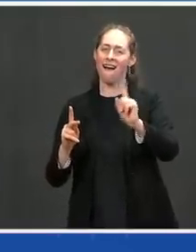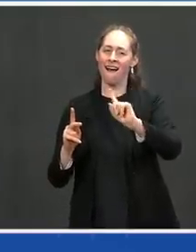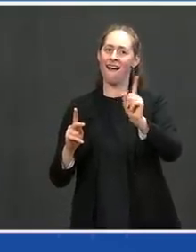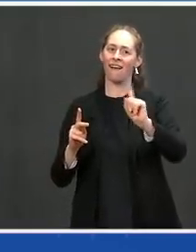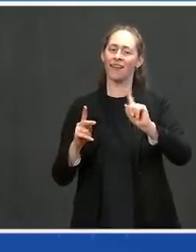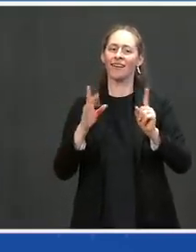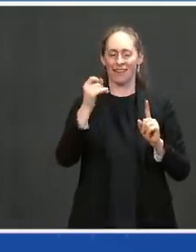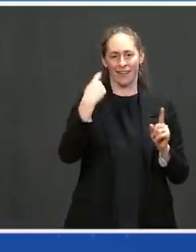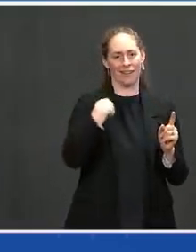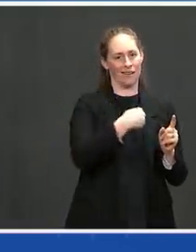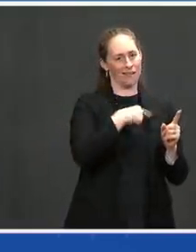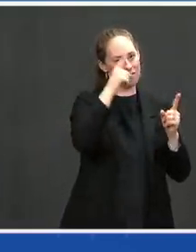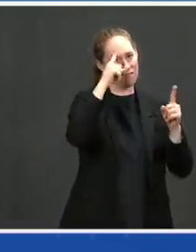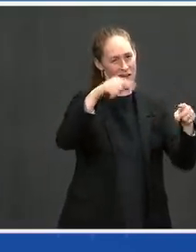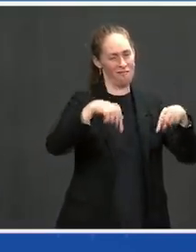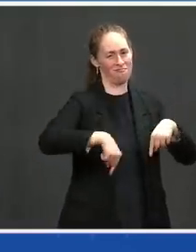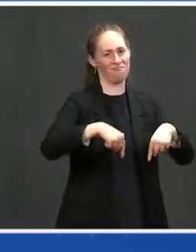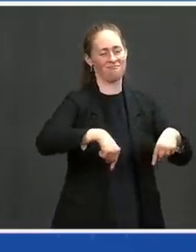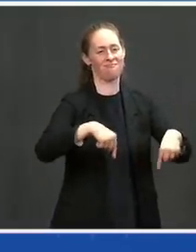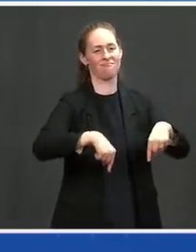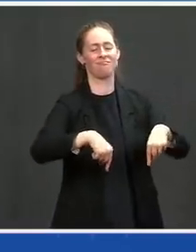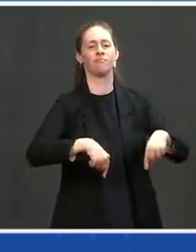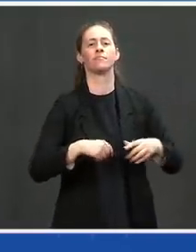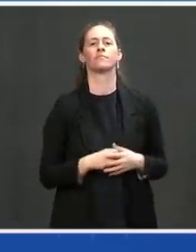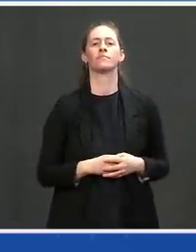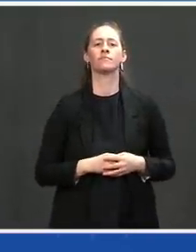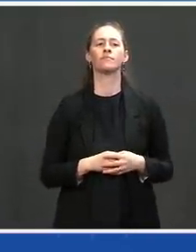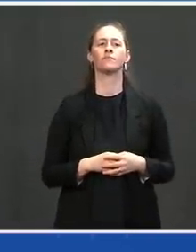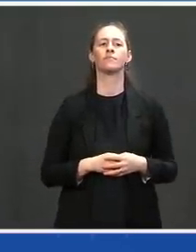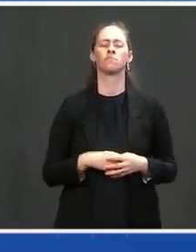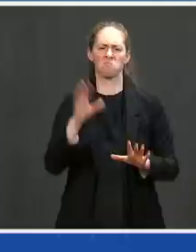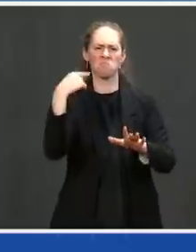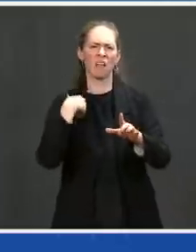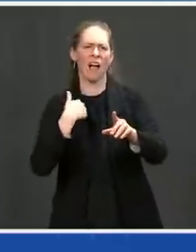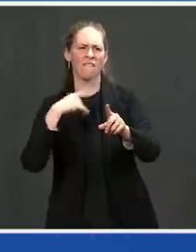Just to follow up on the meeting of democracies: Is that where you expect, in a multilateral way,